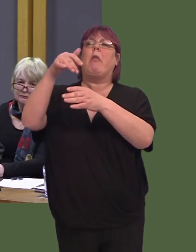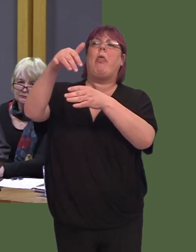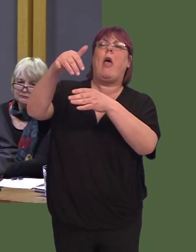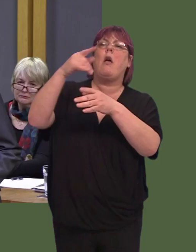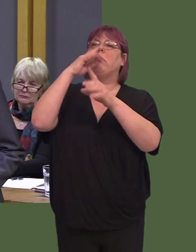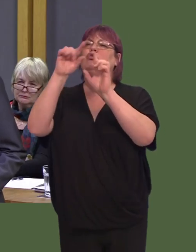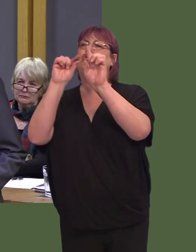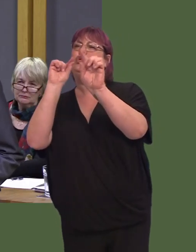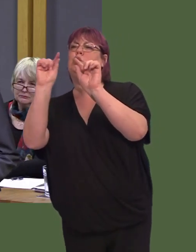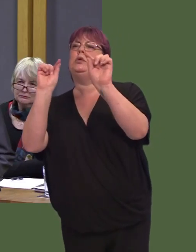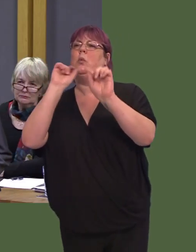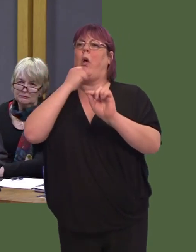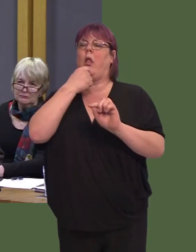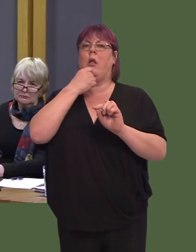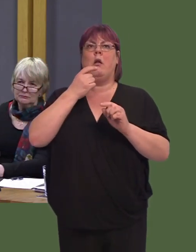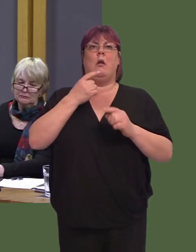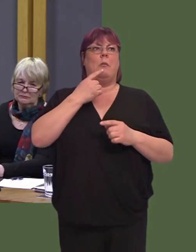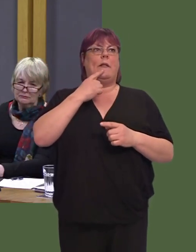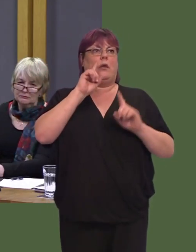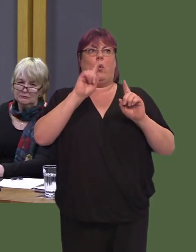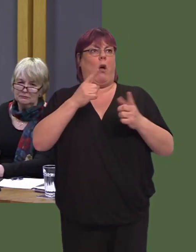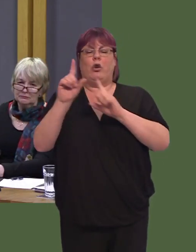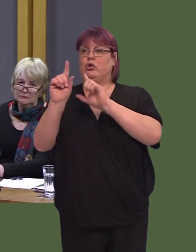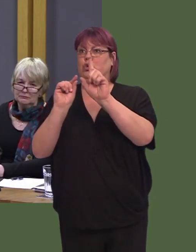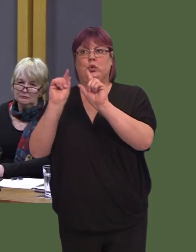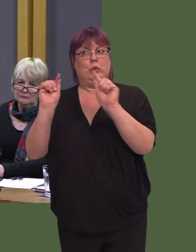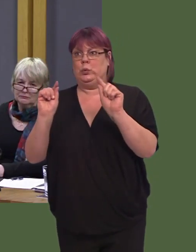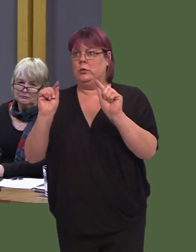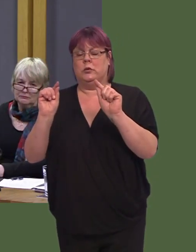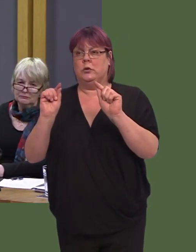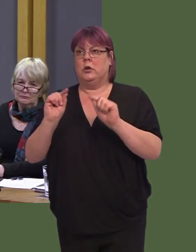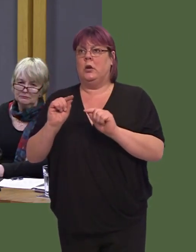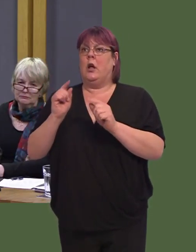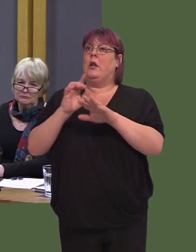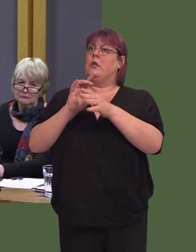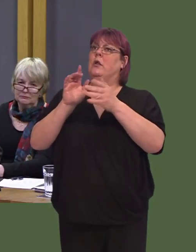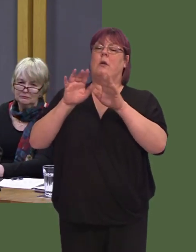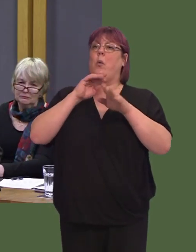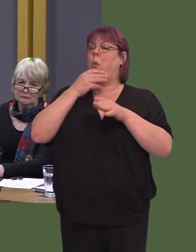said that there can be no cherry picking, and no single market ‡ la carte.